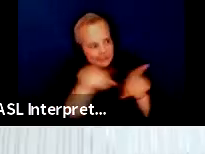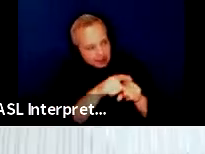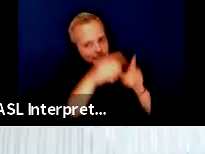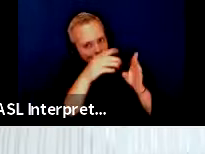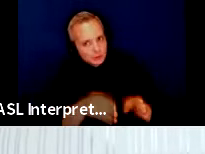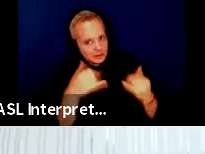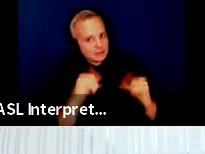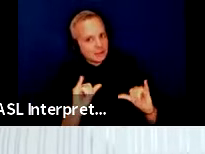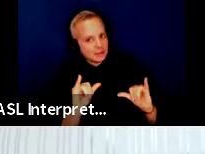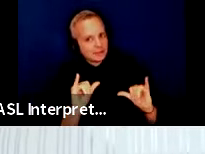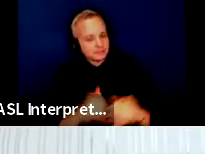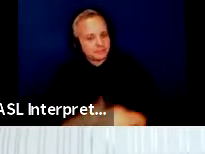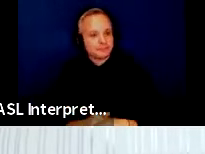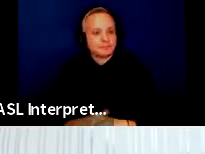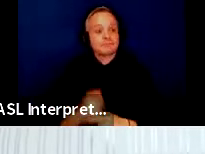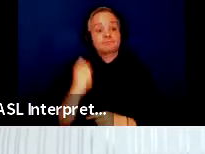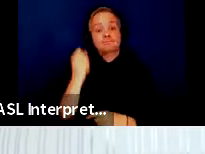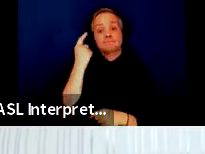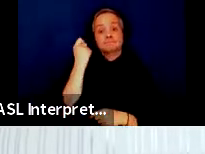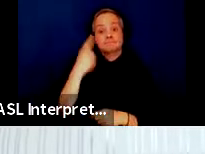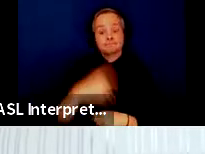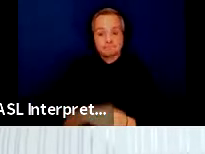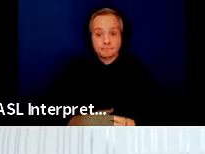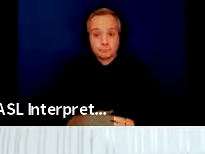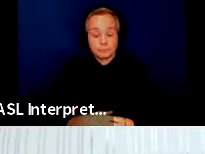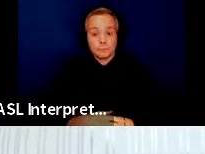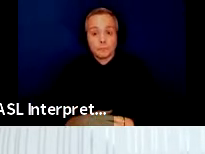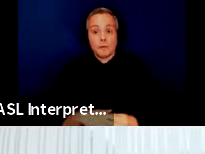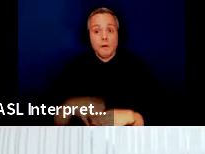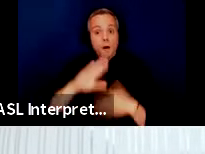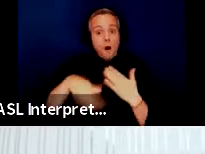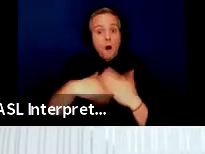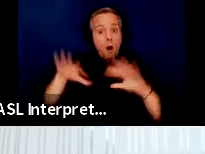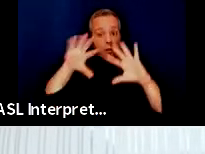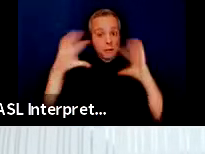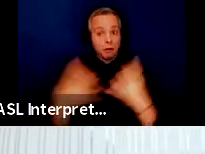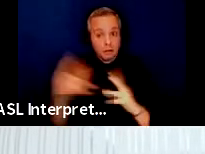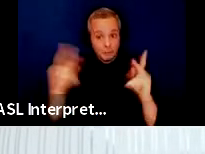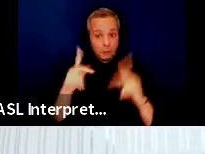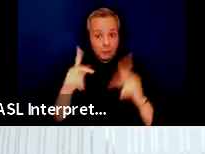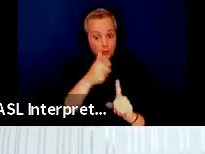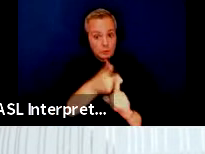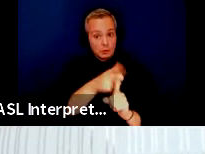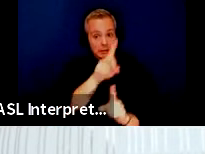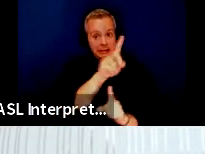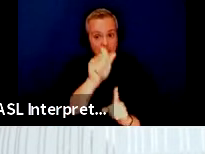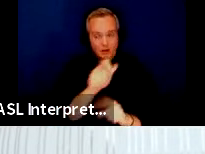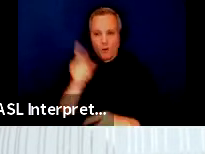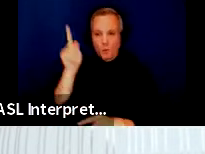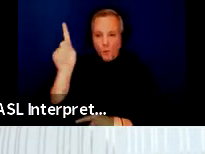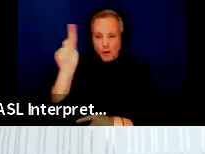ONE-THIRD OF PEOPLE WITH A DISABILITY SAY THEY HAVE BEEN DENIED A JOB BECAUSE OF THEIR DISABILITY.